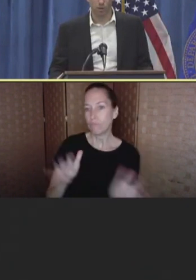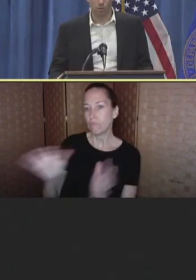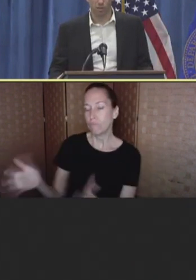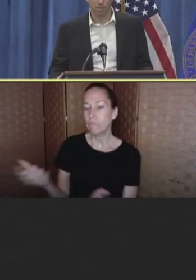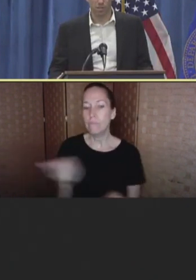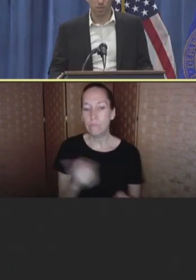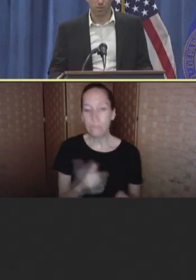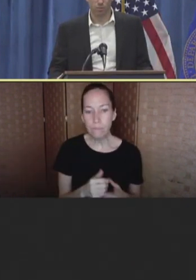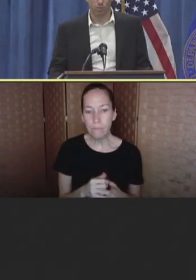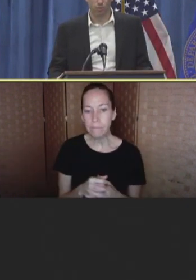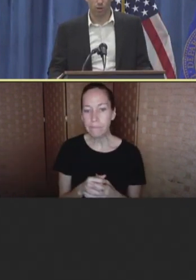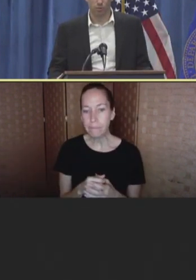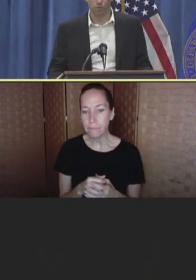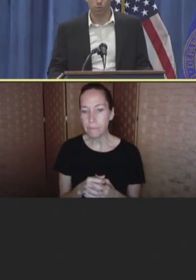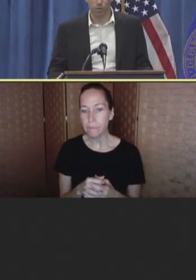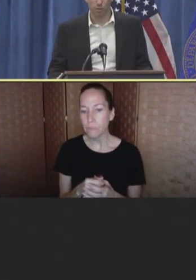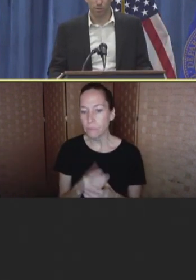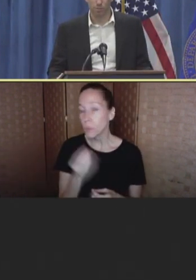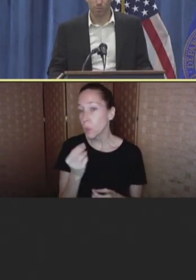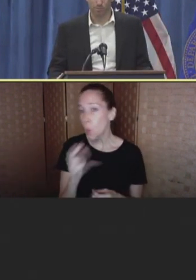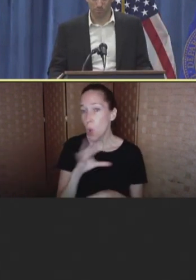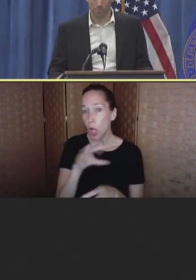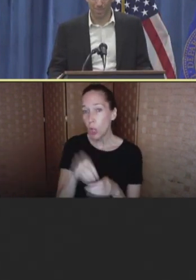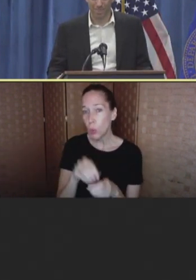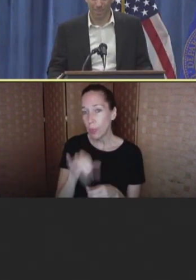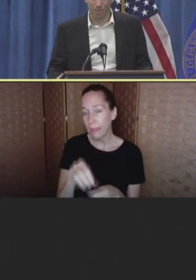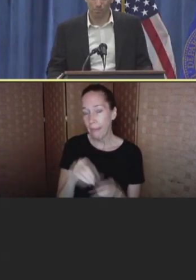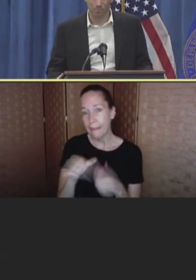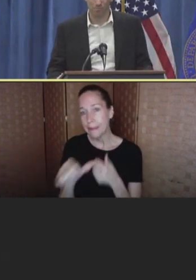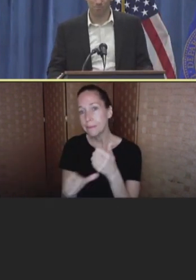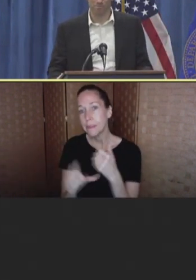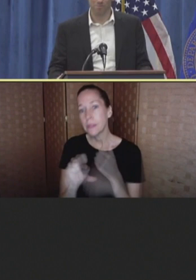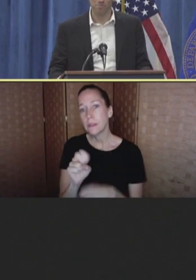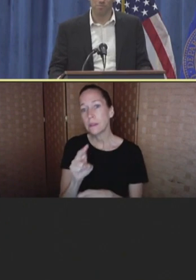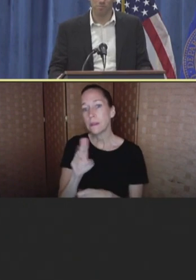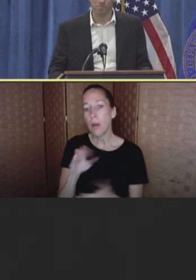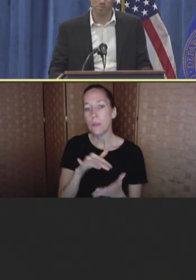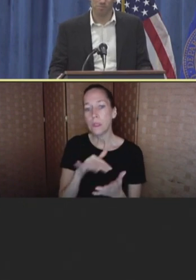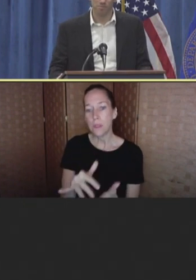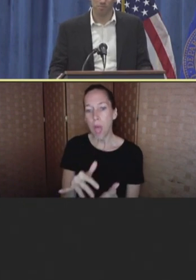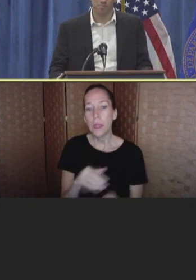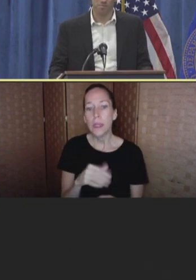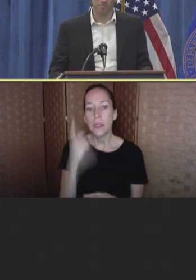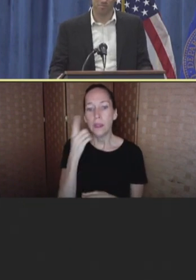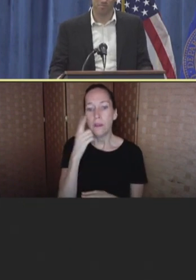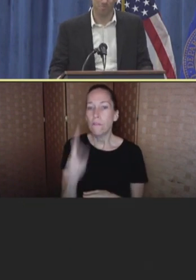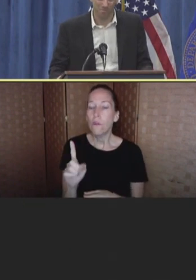new vaccine or other new treatment. Thank you. Robert Hopkins: Thank you, Dr. Gepner.